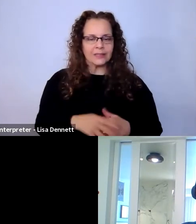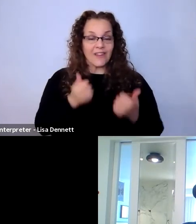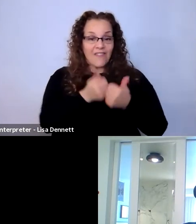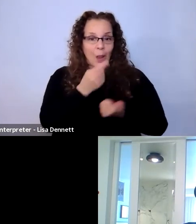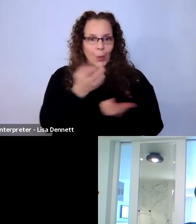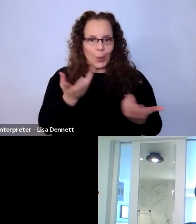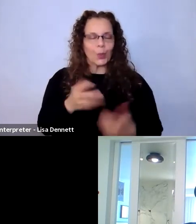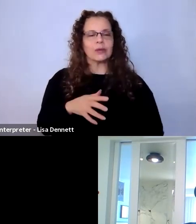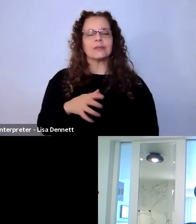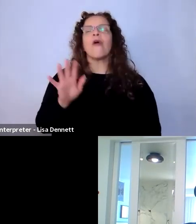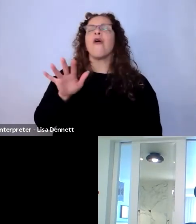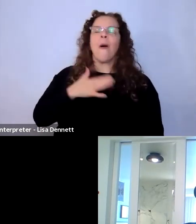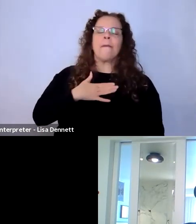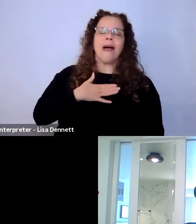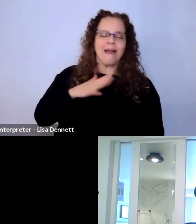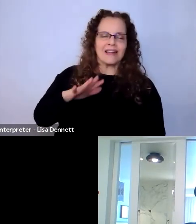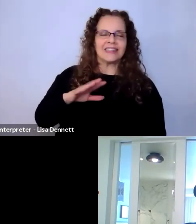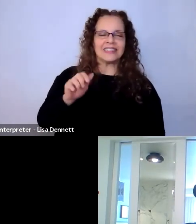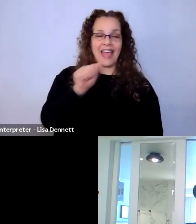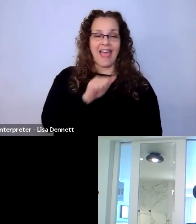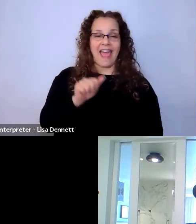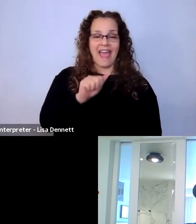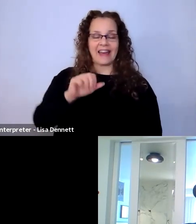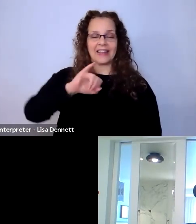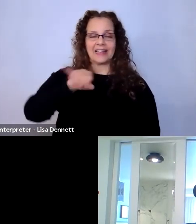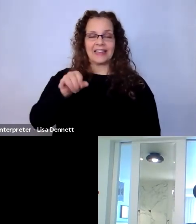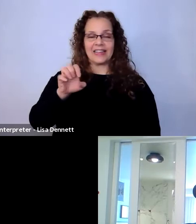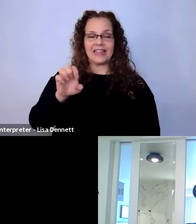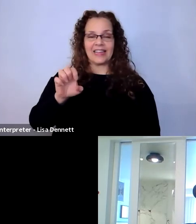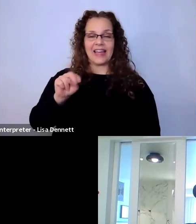Jennison Asuncion: My Twitter handle is at genesis which is je and N,